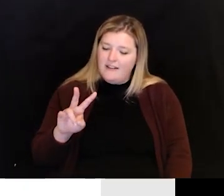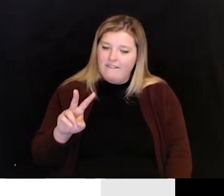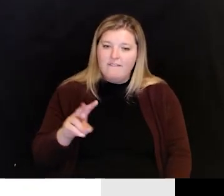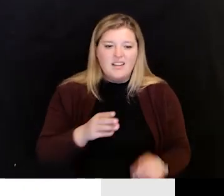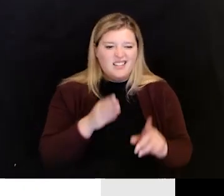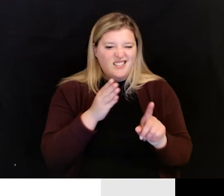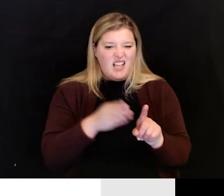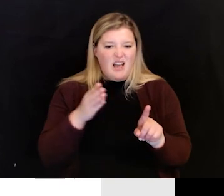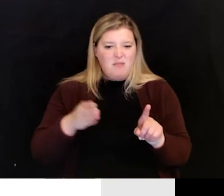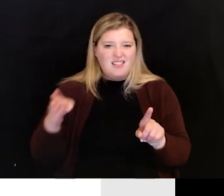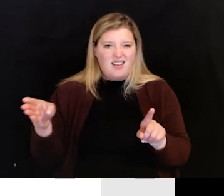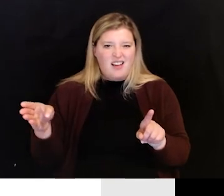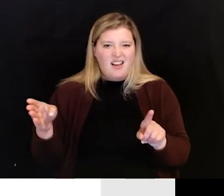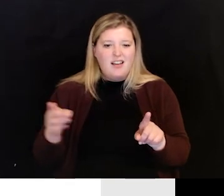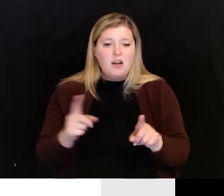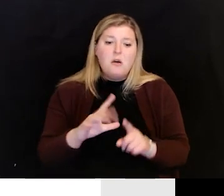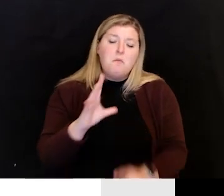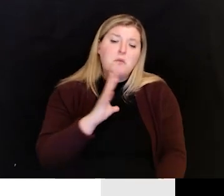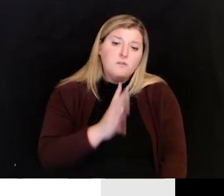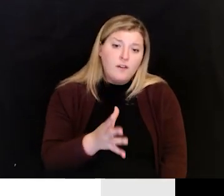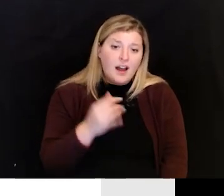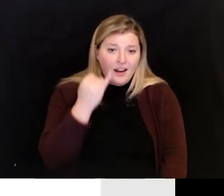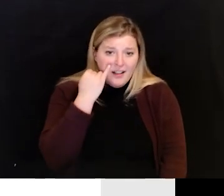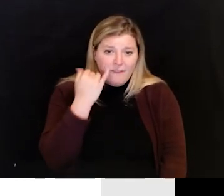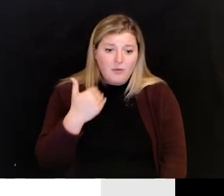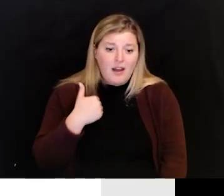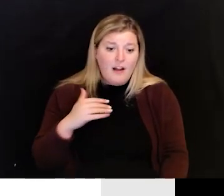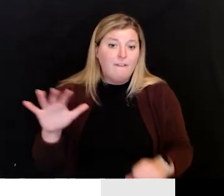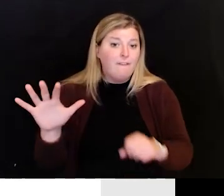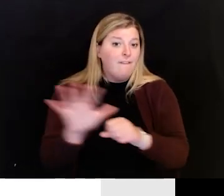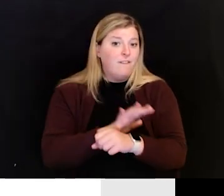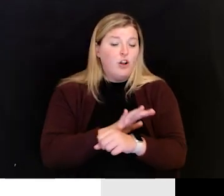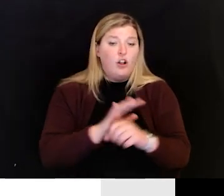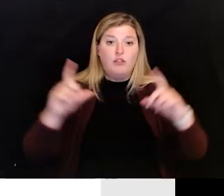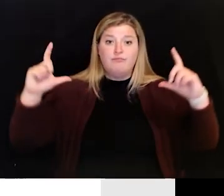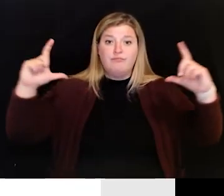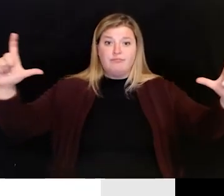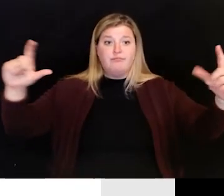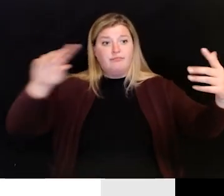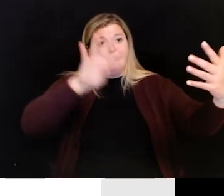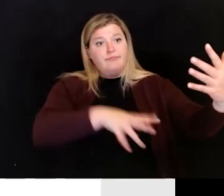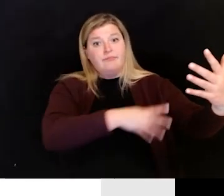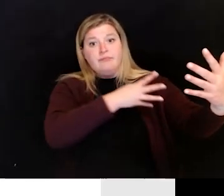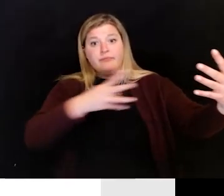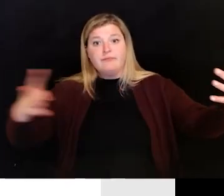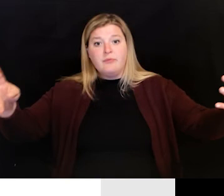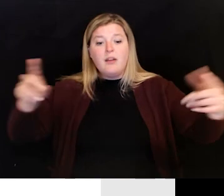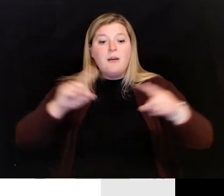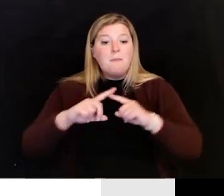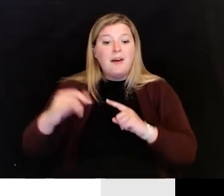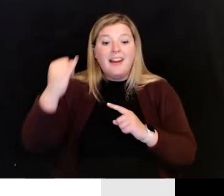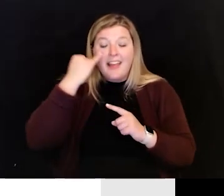the full width of a screen display, but as soon as you put it on a phone,